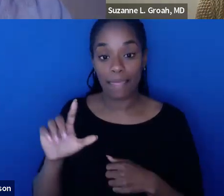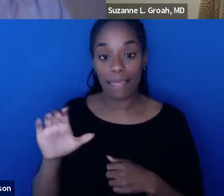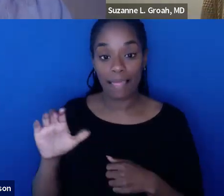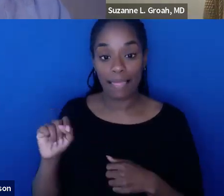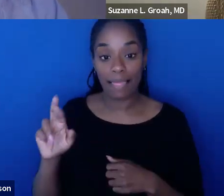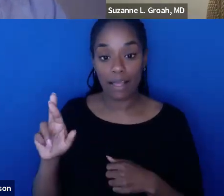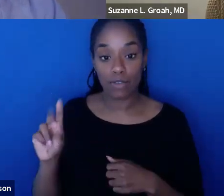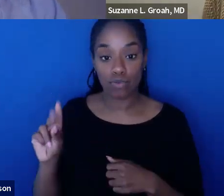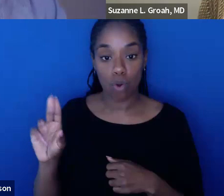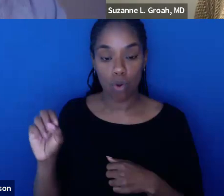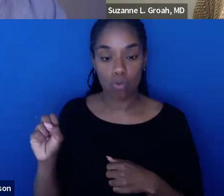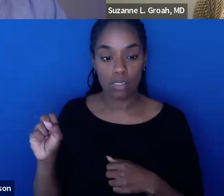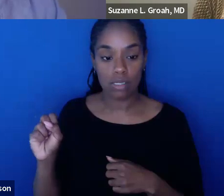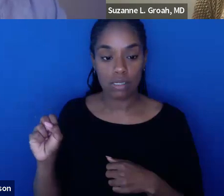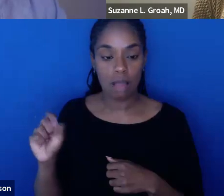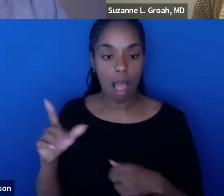to different parts of the anatomy that we've been talking about.